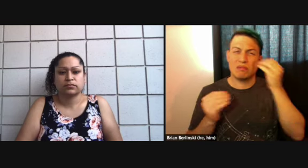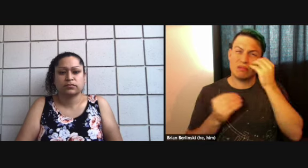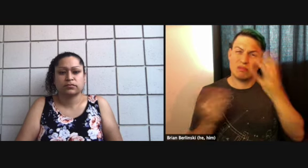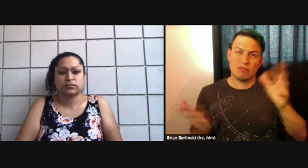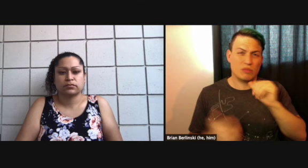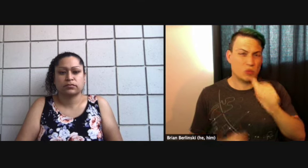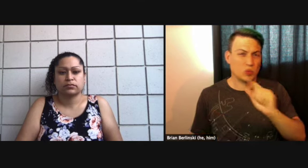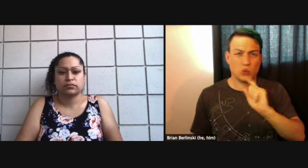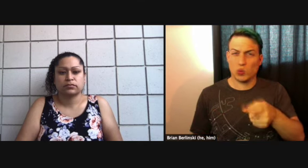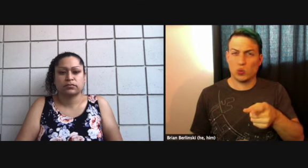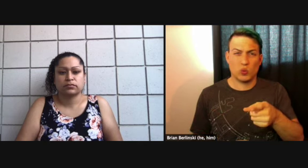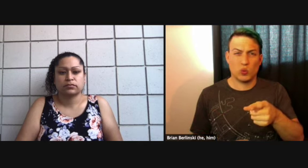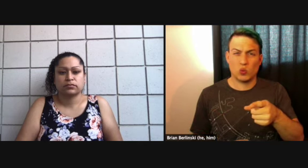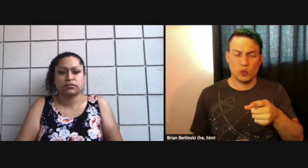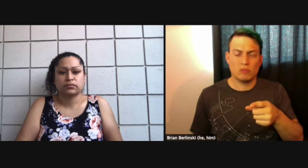Unfortunately, that isn't true.